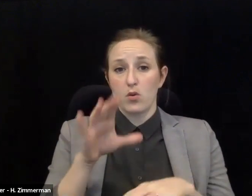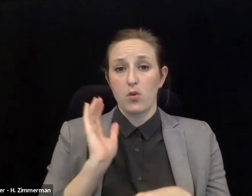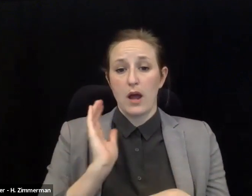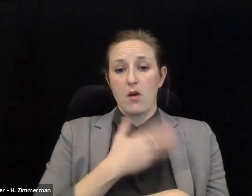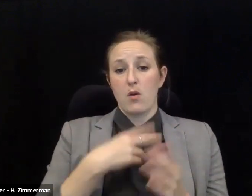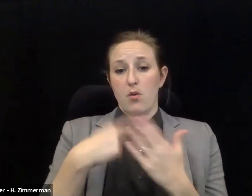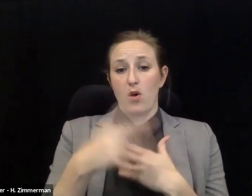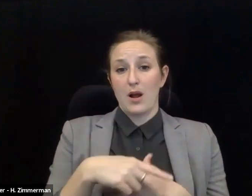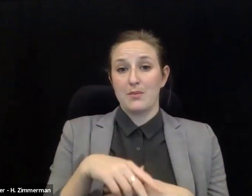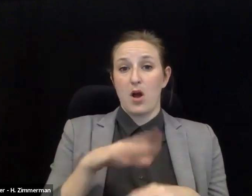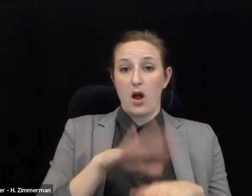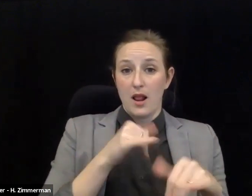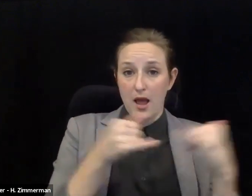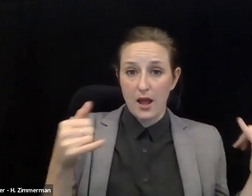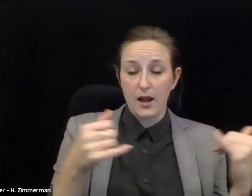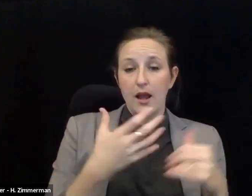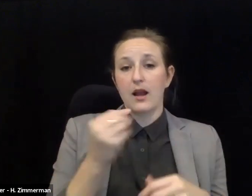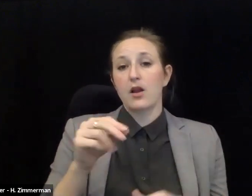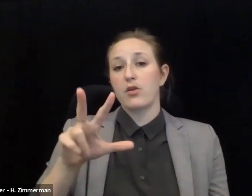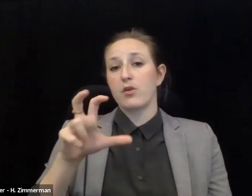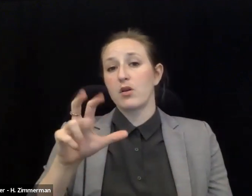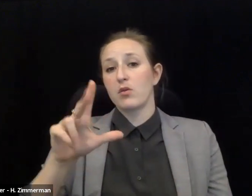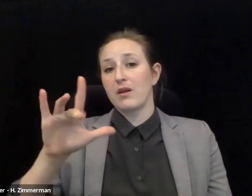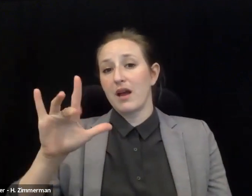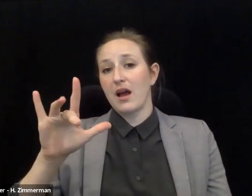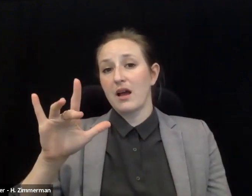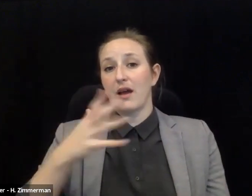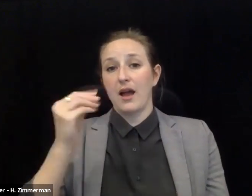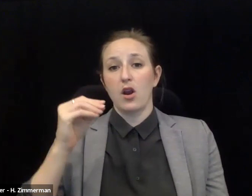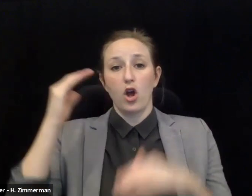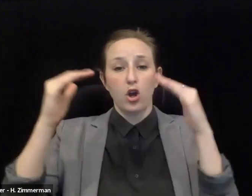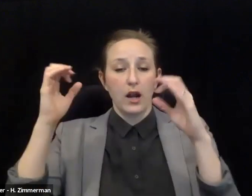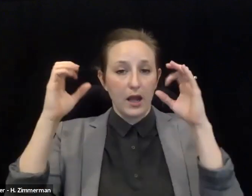325 more youth and adult educators from Argentina,